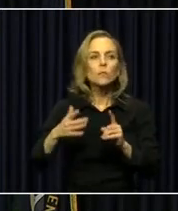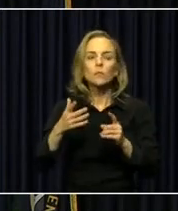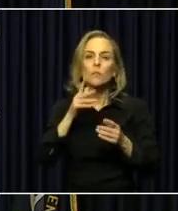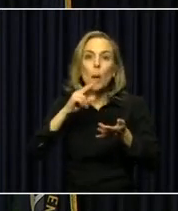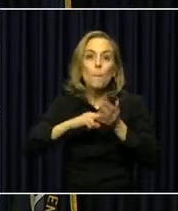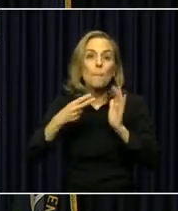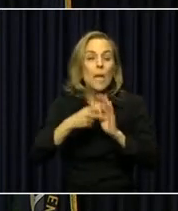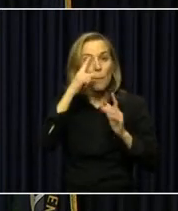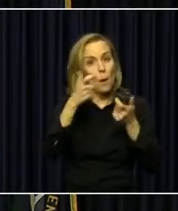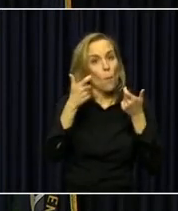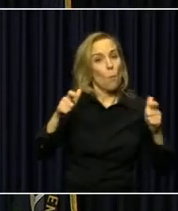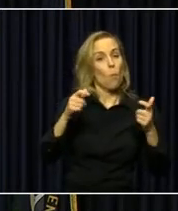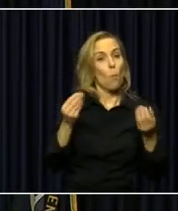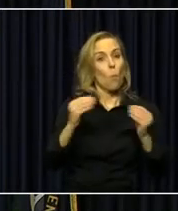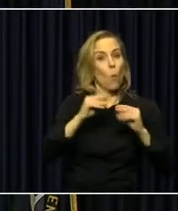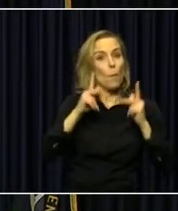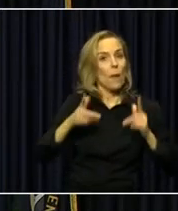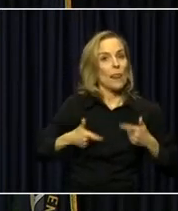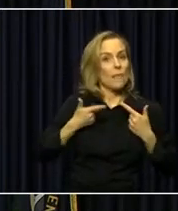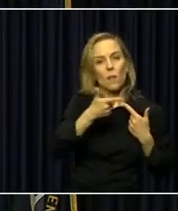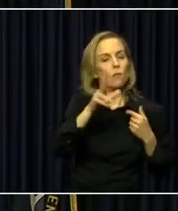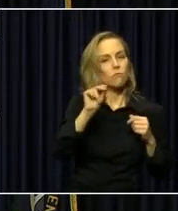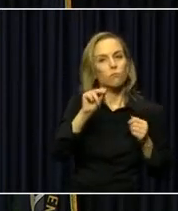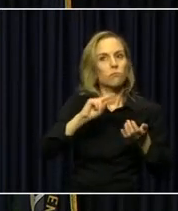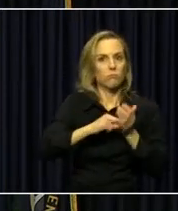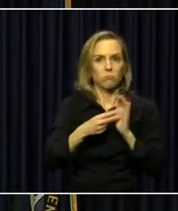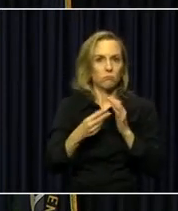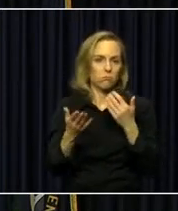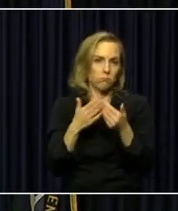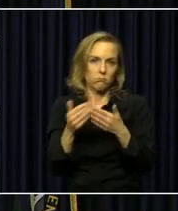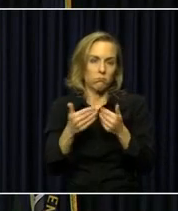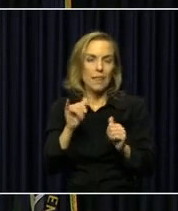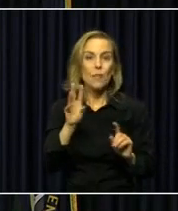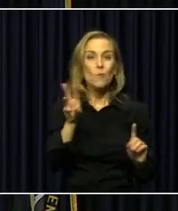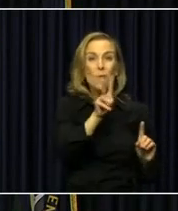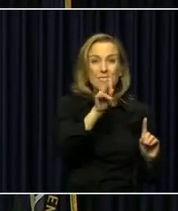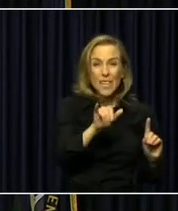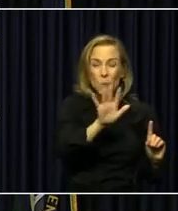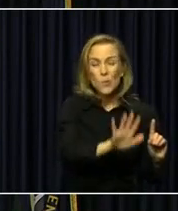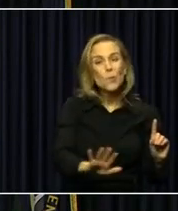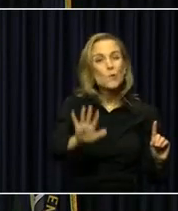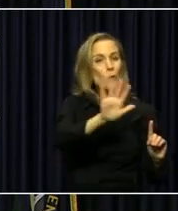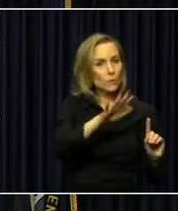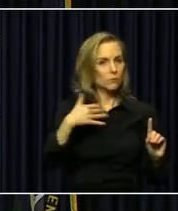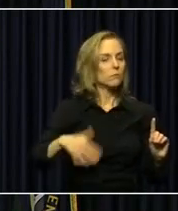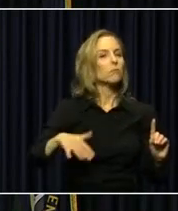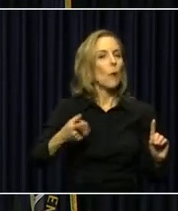212 TESTS. THAT MEANS OVER THE FOUR DAYS THEY DID 848 IN KENTUCKY.